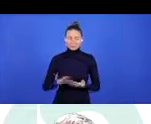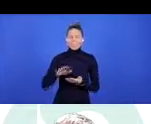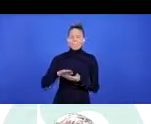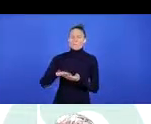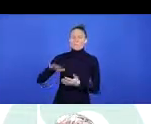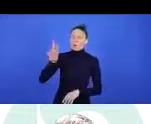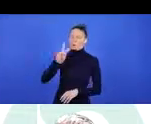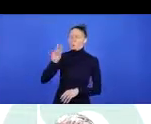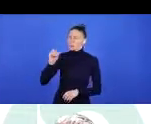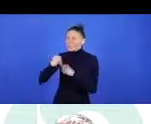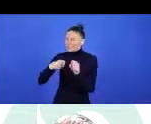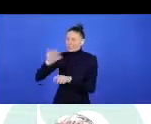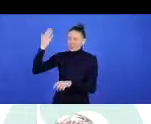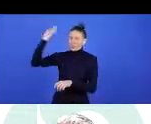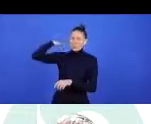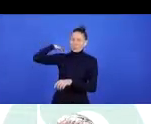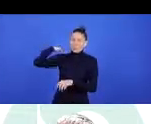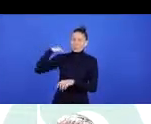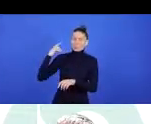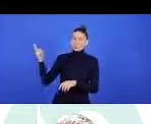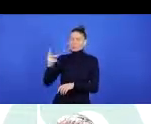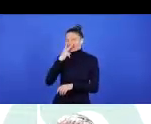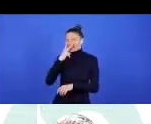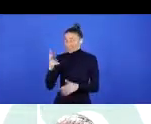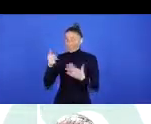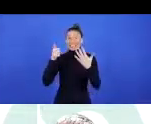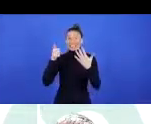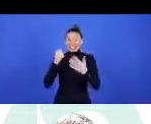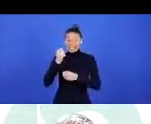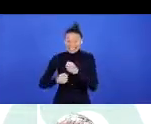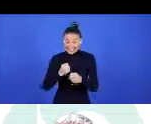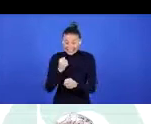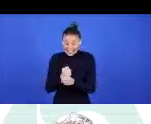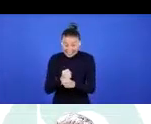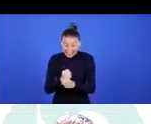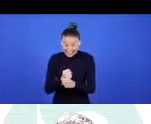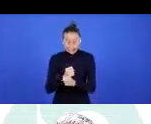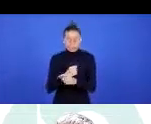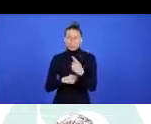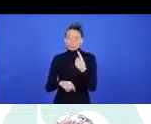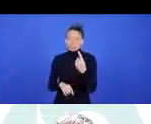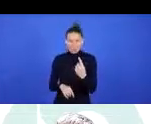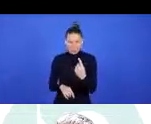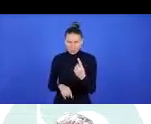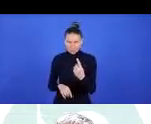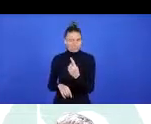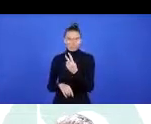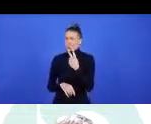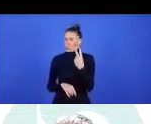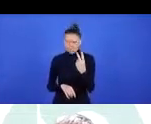ago. (video playing ). Because in a span of six years, not